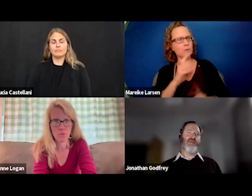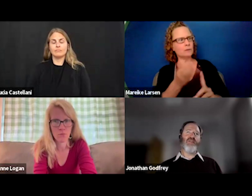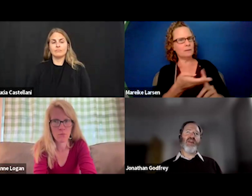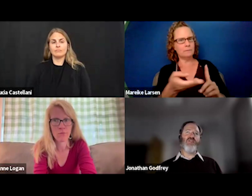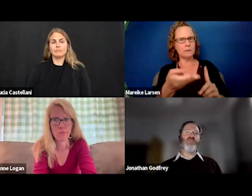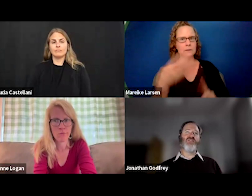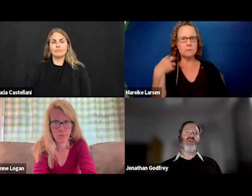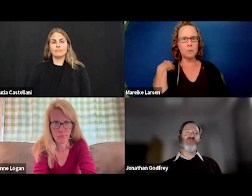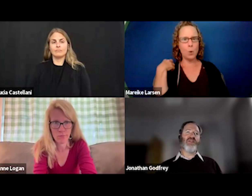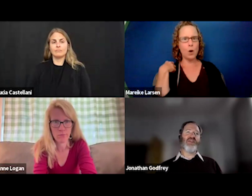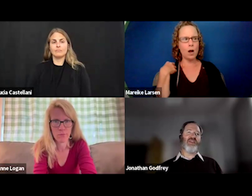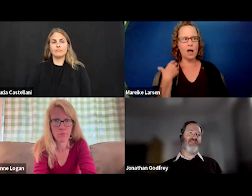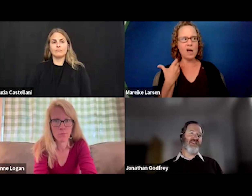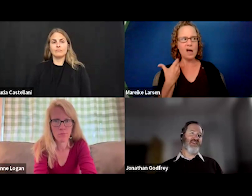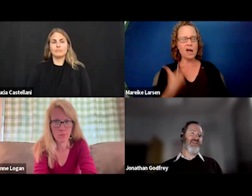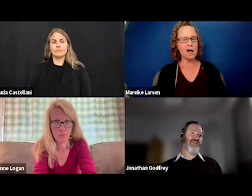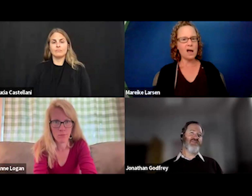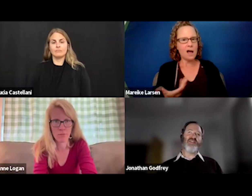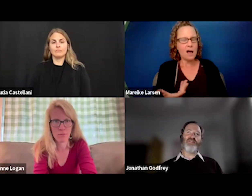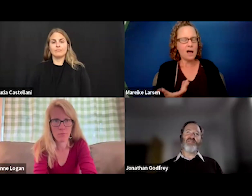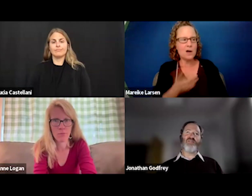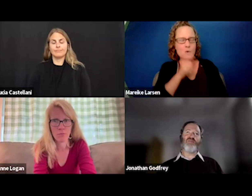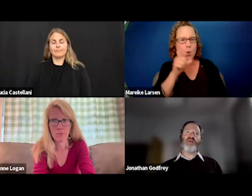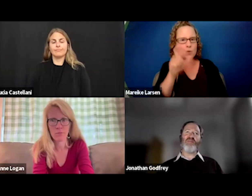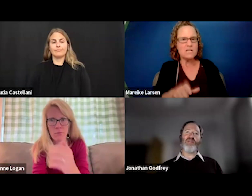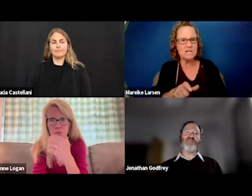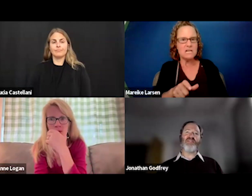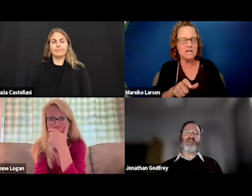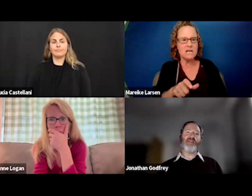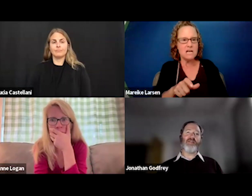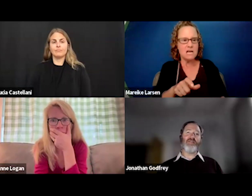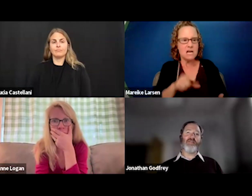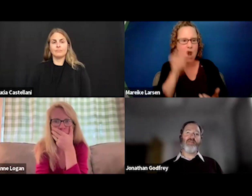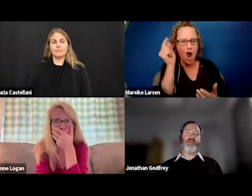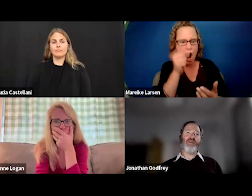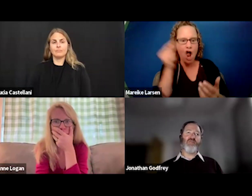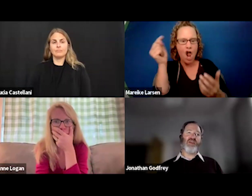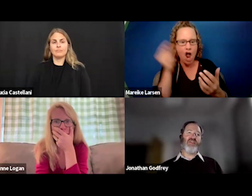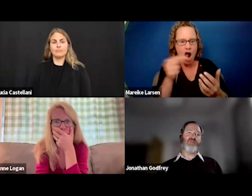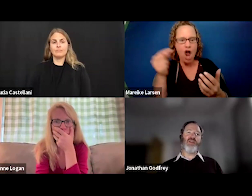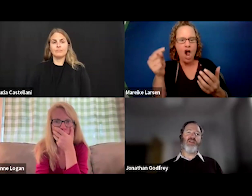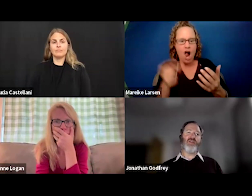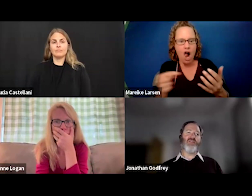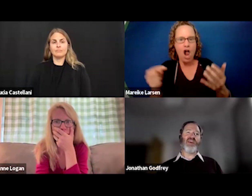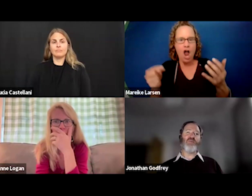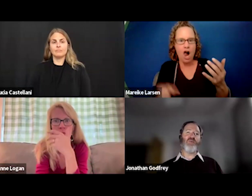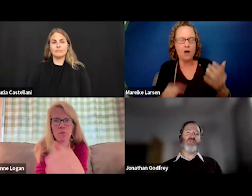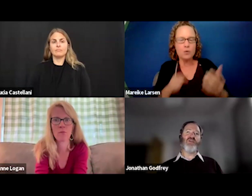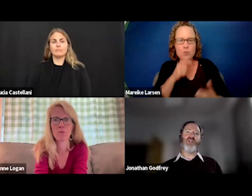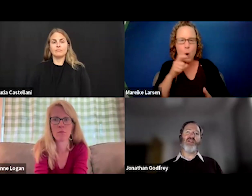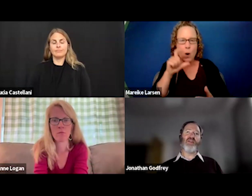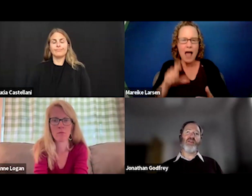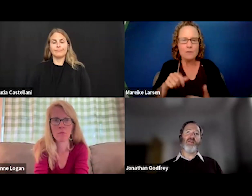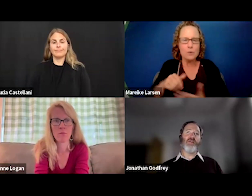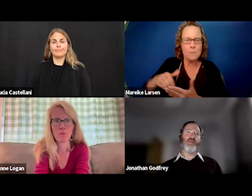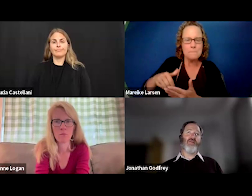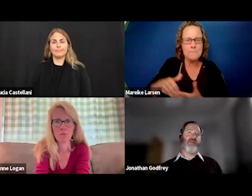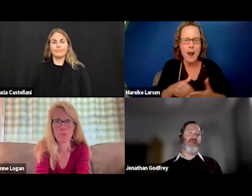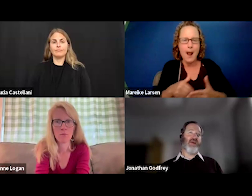that you don't need extensive babysitting compared to a non-disabled colleague.